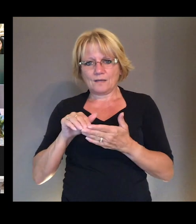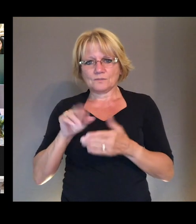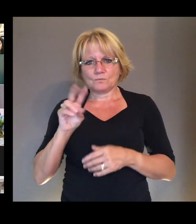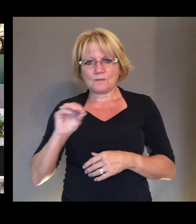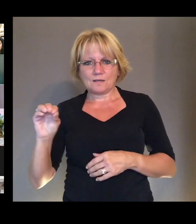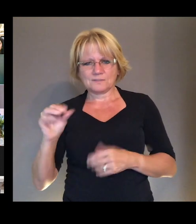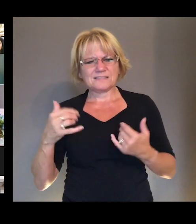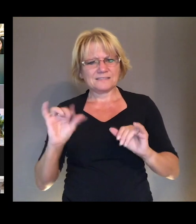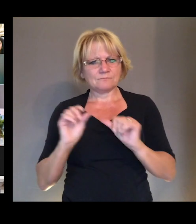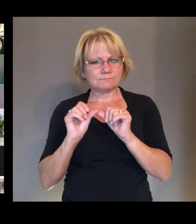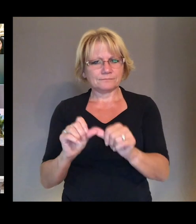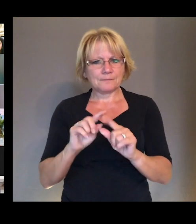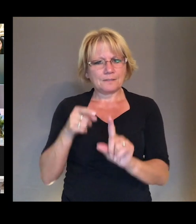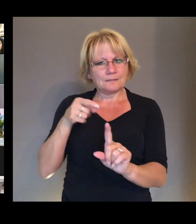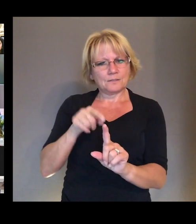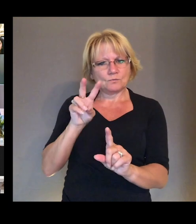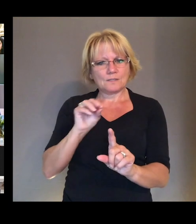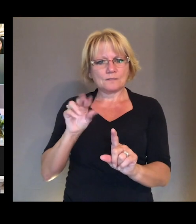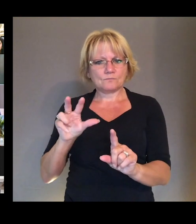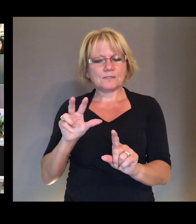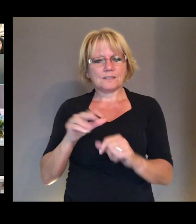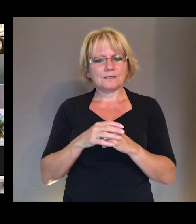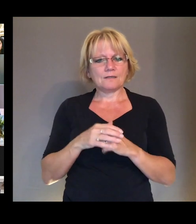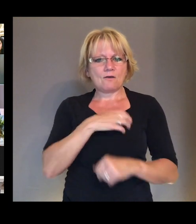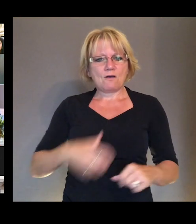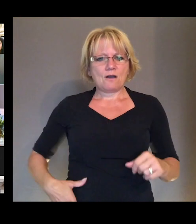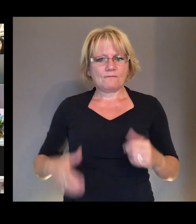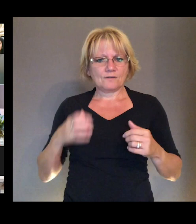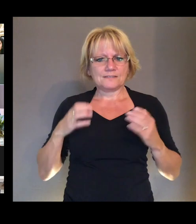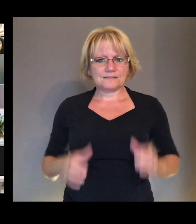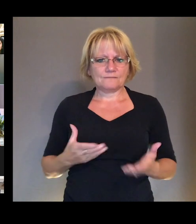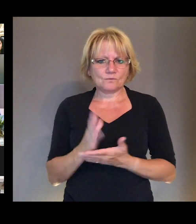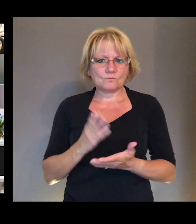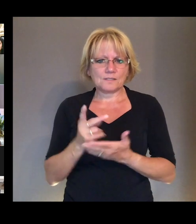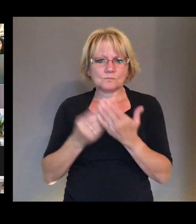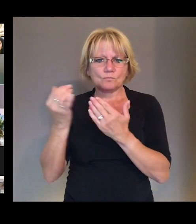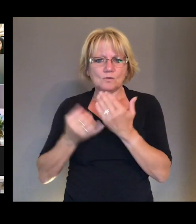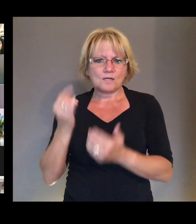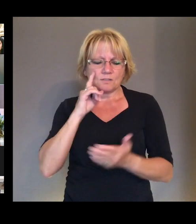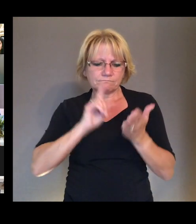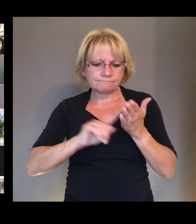these things have continued and it still continues today. But in 2003, a study by Harvard civil rights project